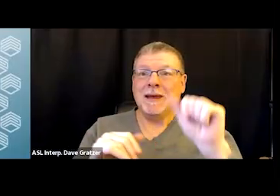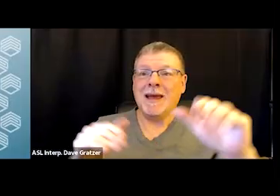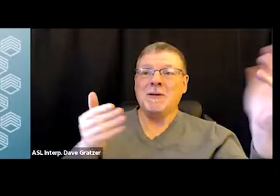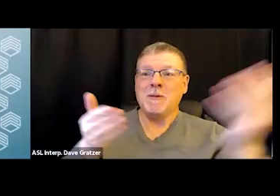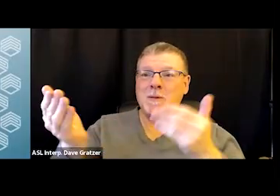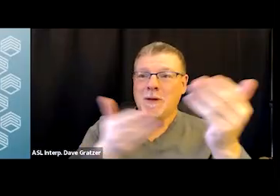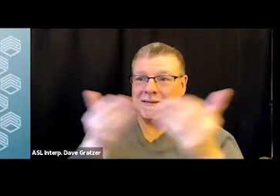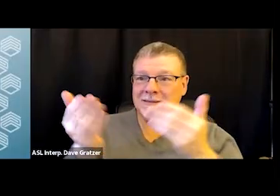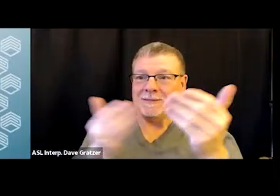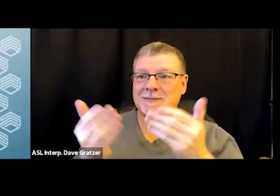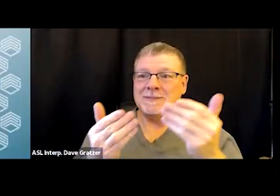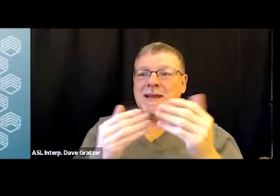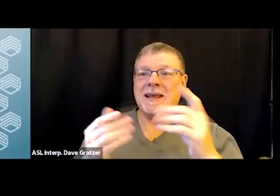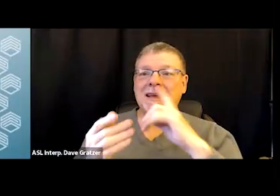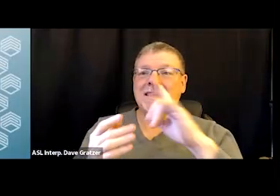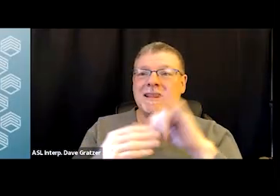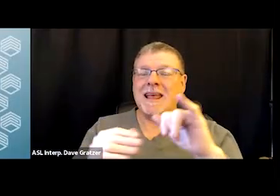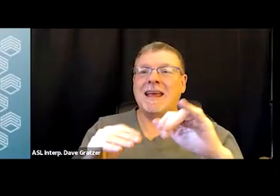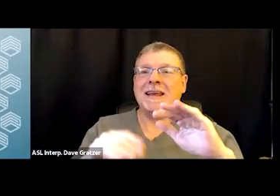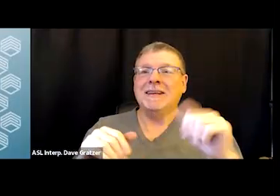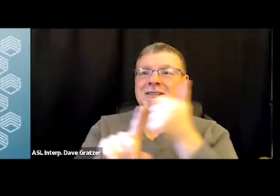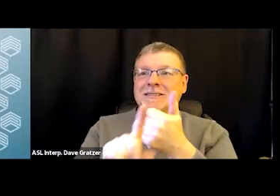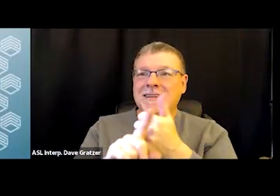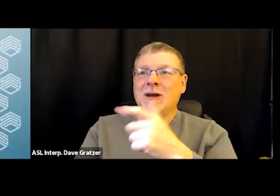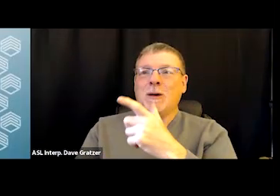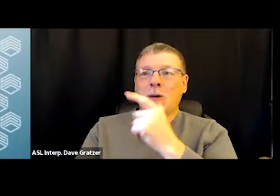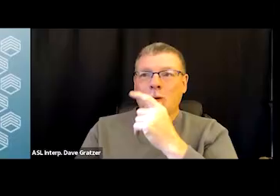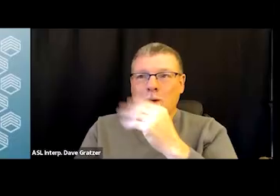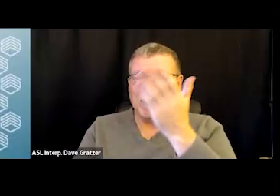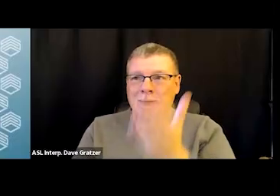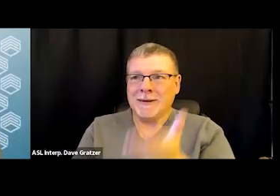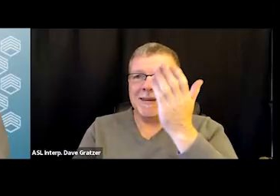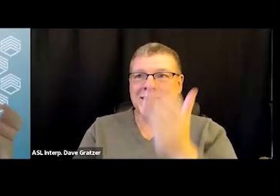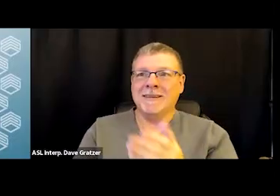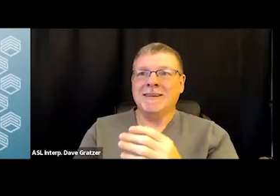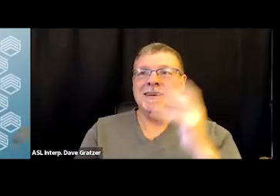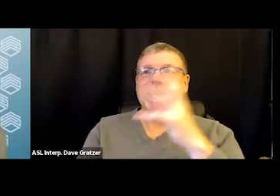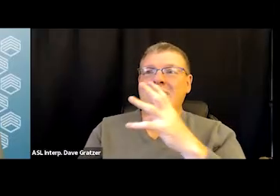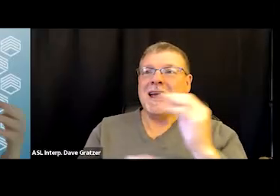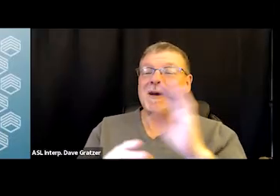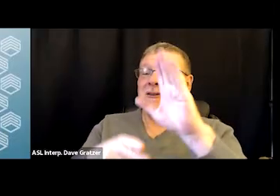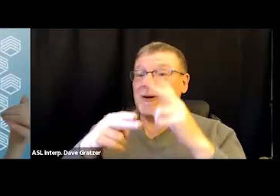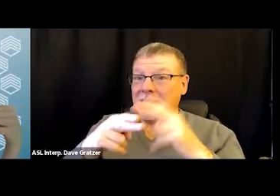also introduce yourself in the chat, who you are, uh, what your name is, your role,